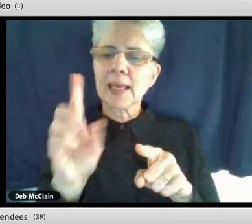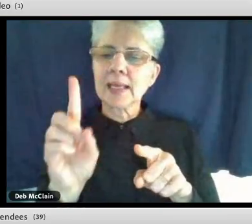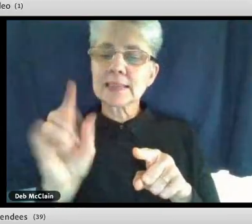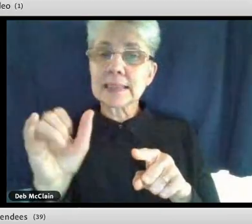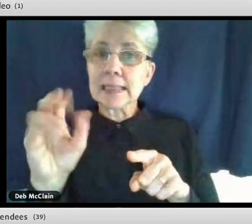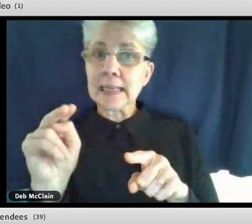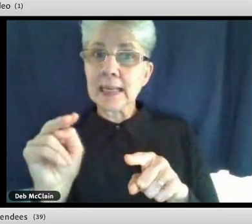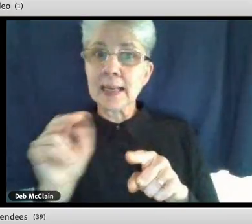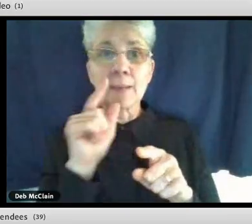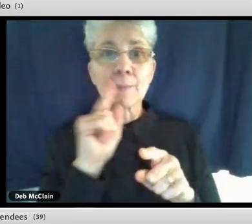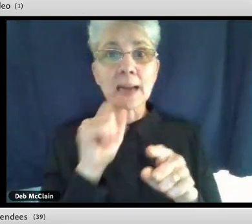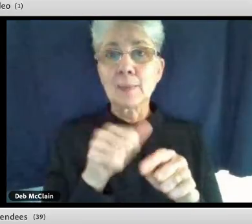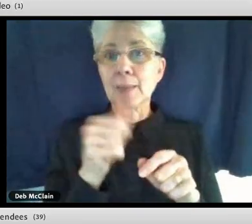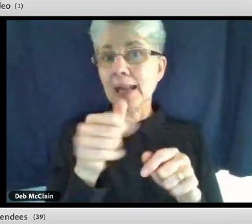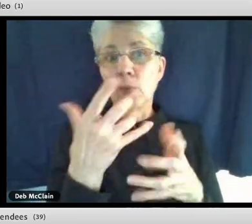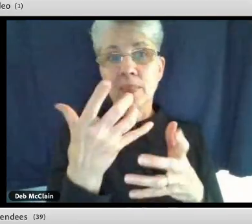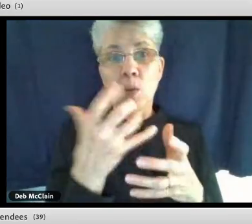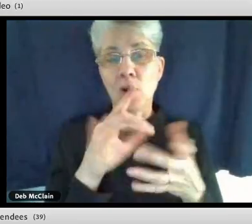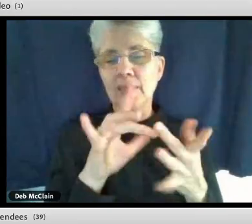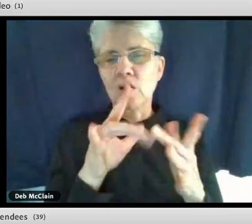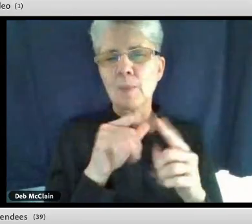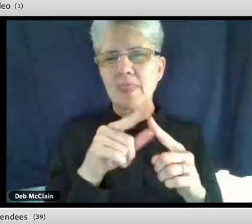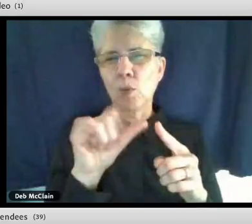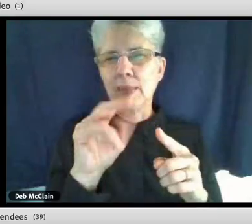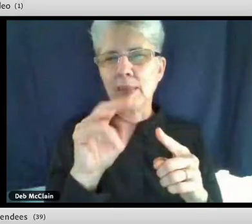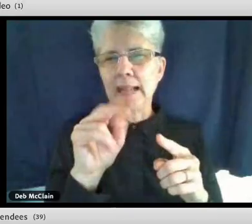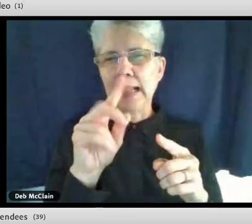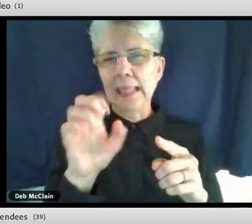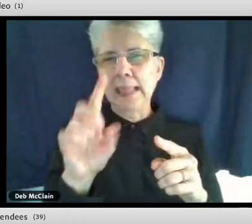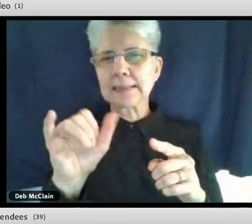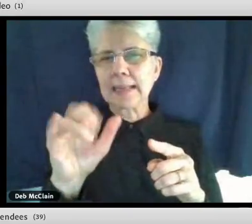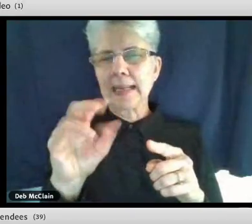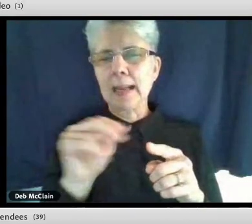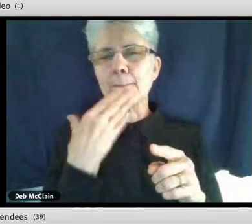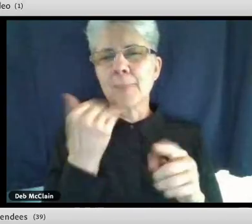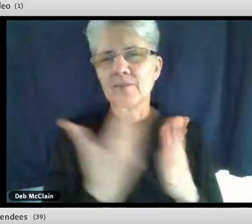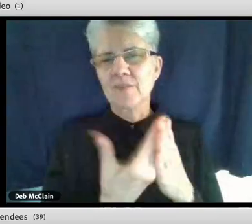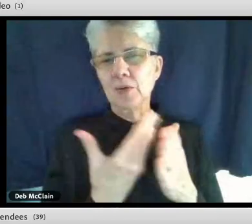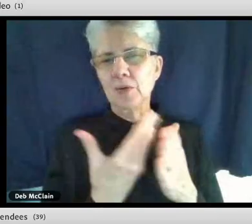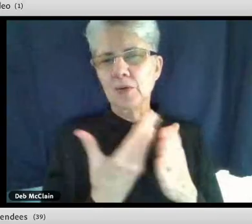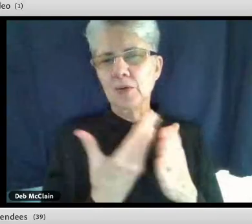Also LinkedIn, again, anybody can be anybody on the Internet, but I think with LinkedIn,